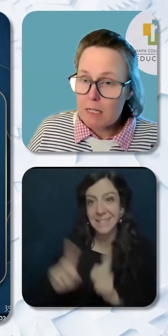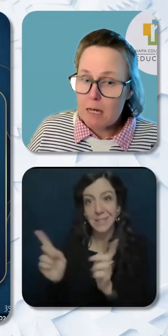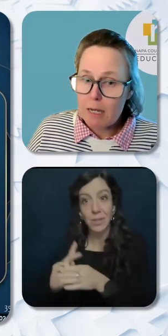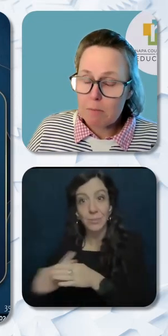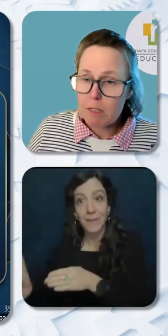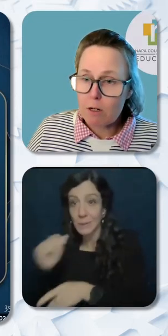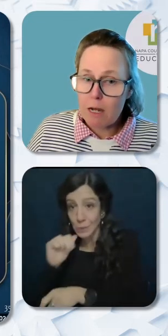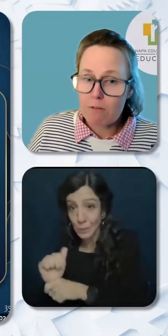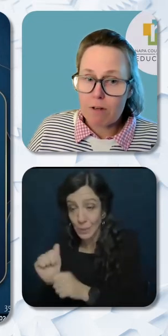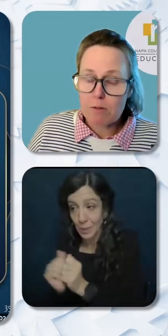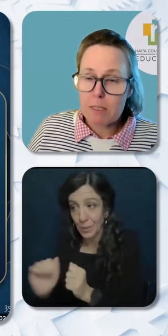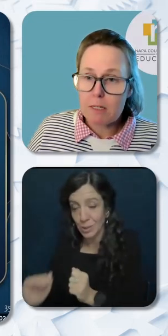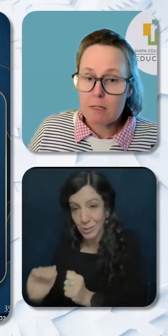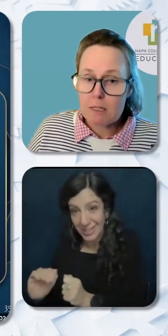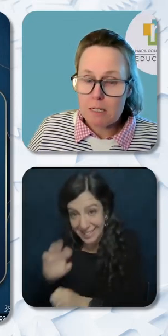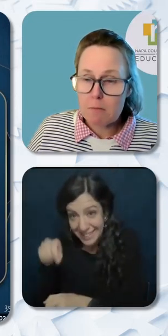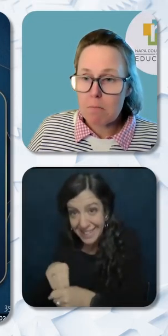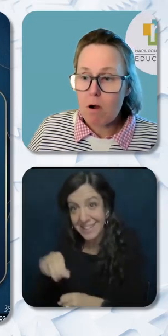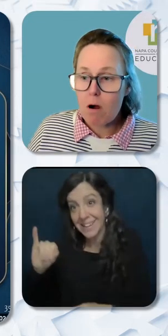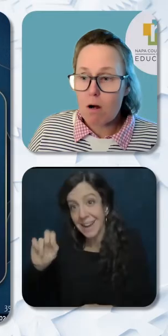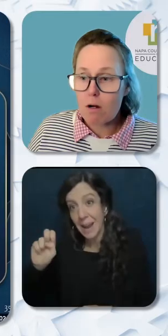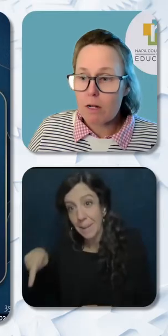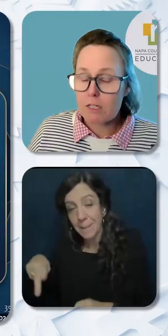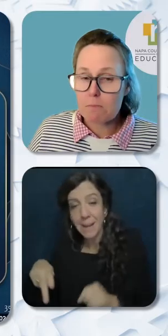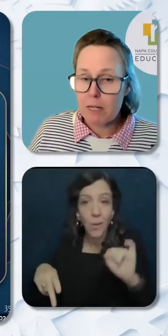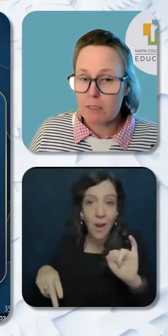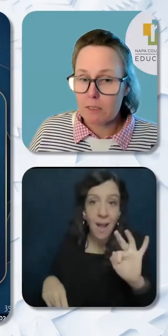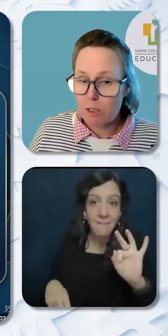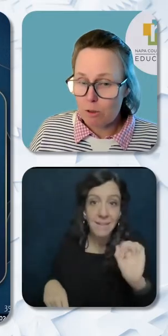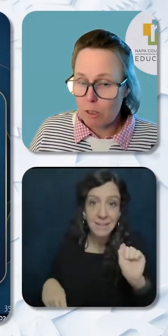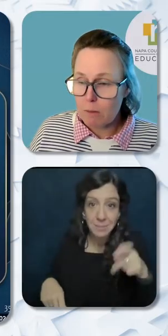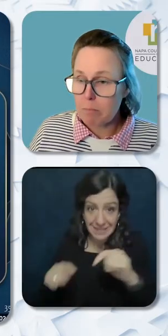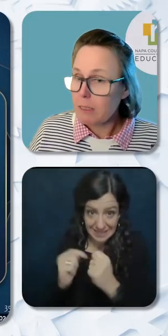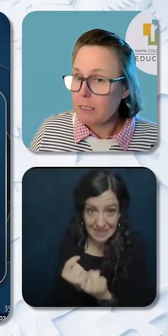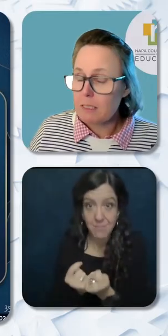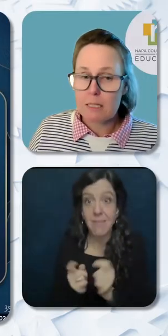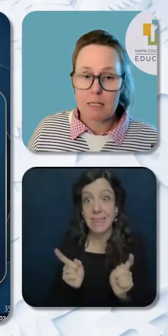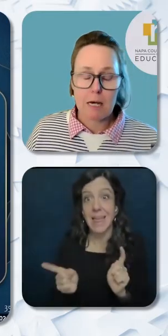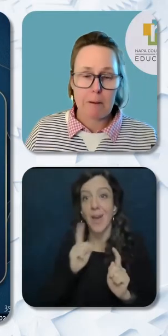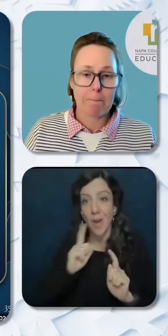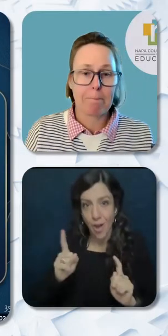within the IEP or IFSP team are expected to complete the,